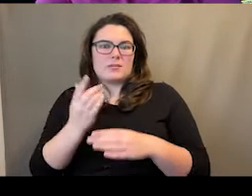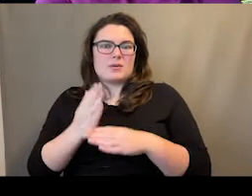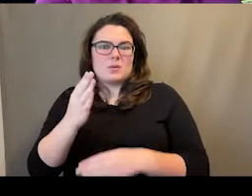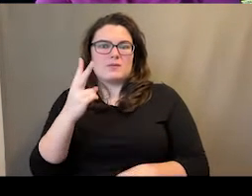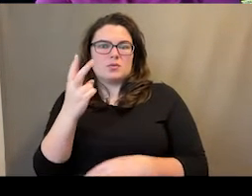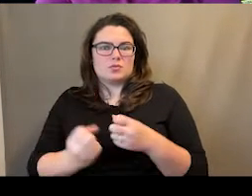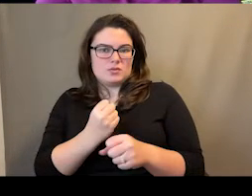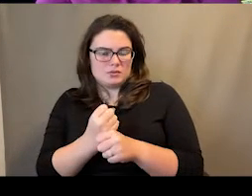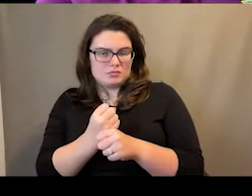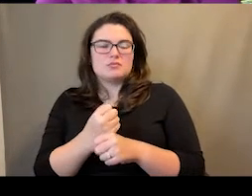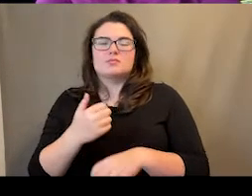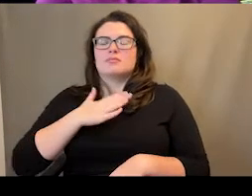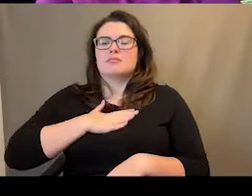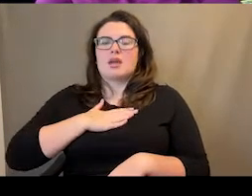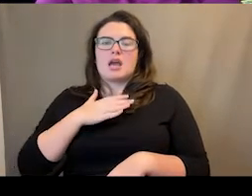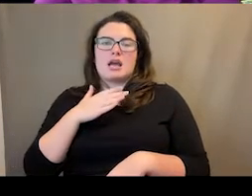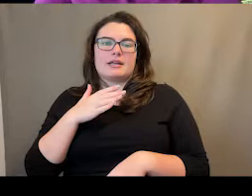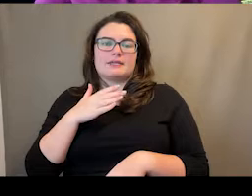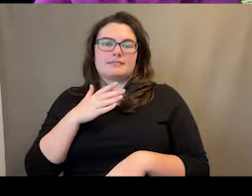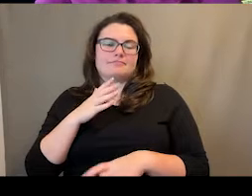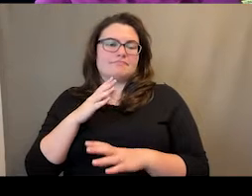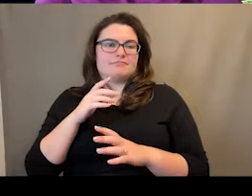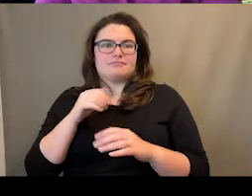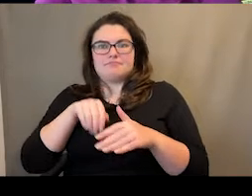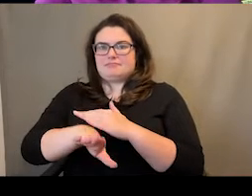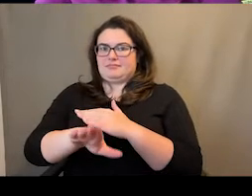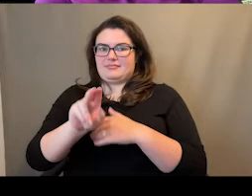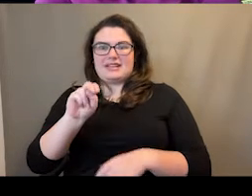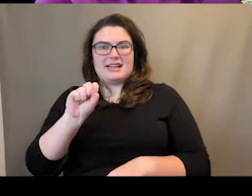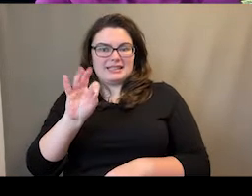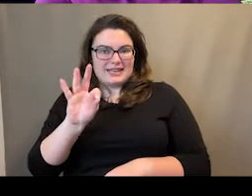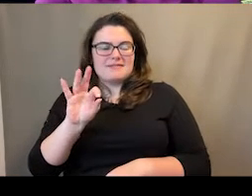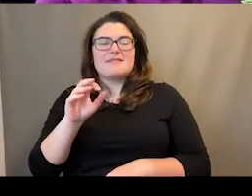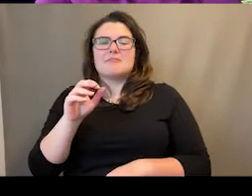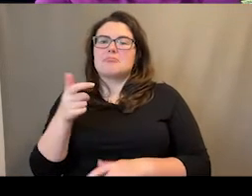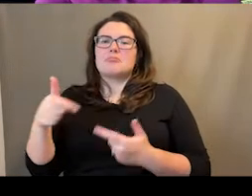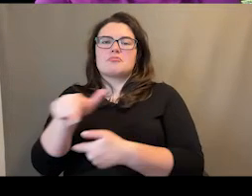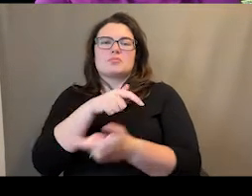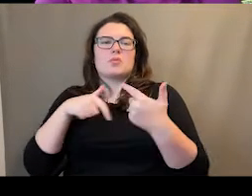My entree into the NSF came as a rotating program officer